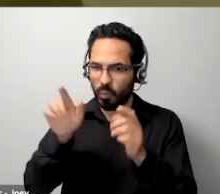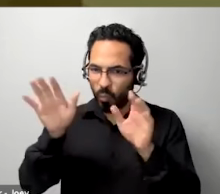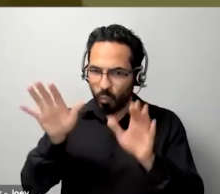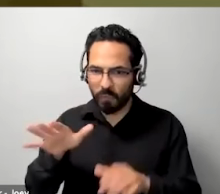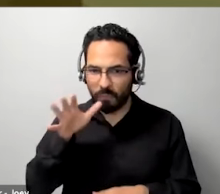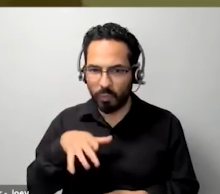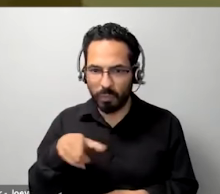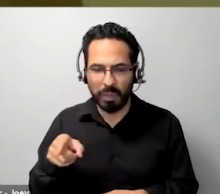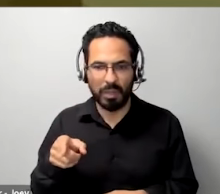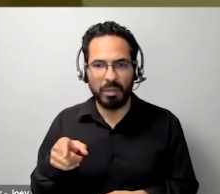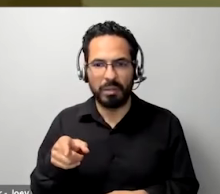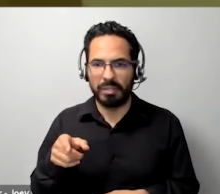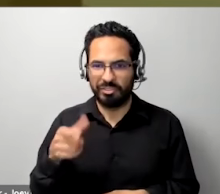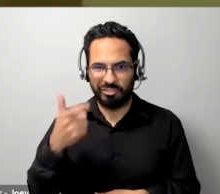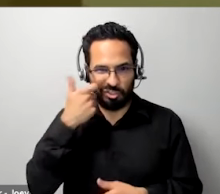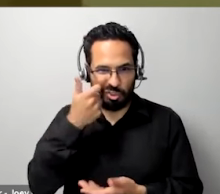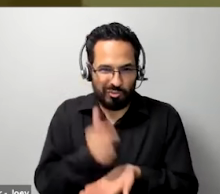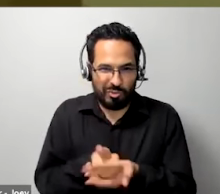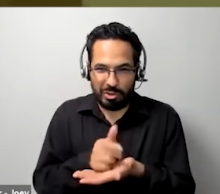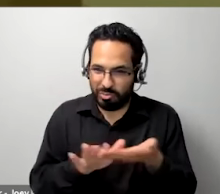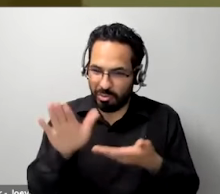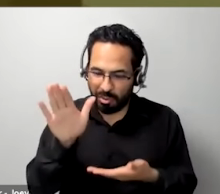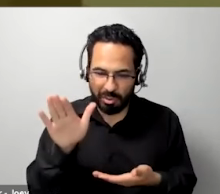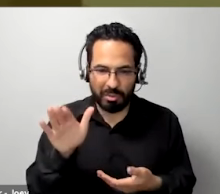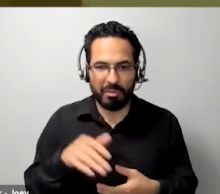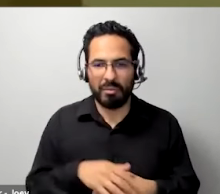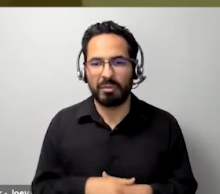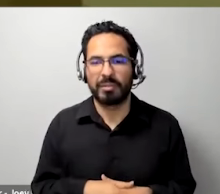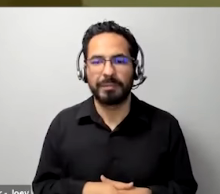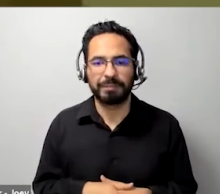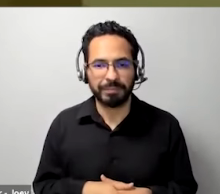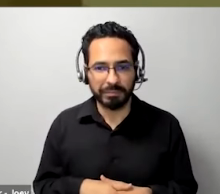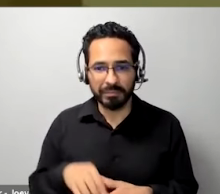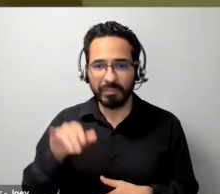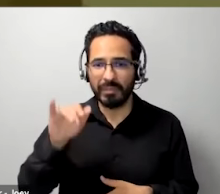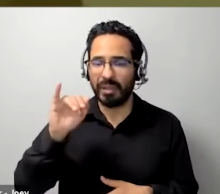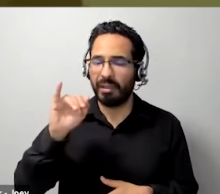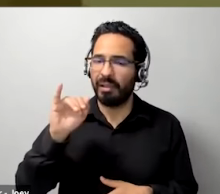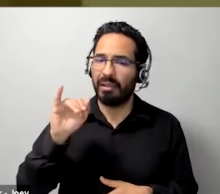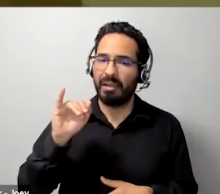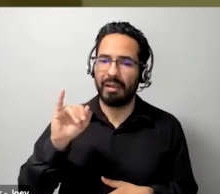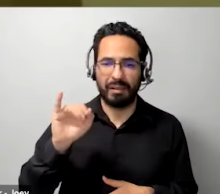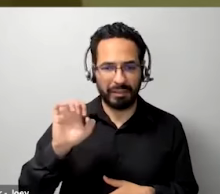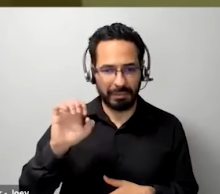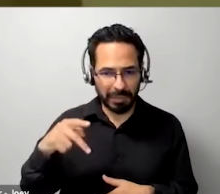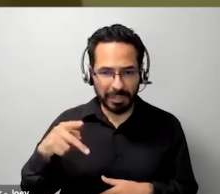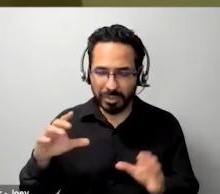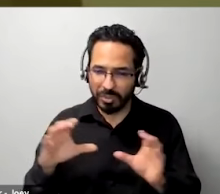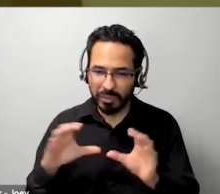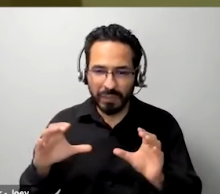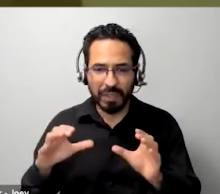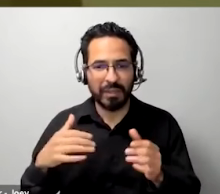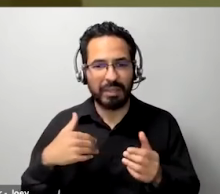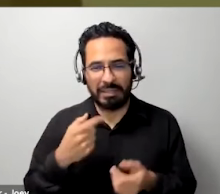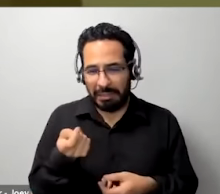pretty much college, and was IAAP certified, had a little bit of experience in the real world